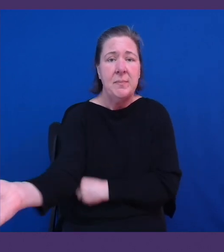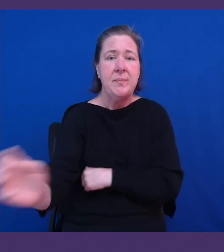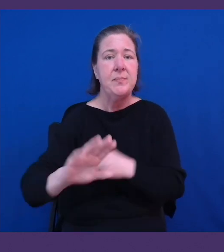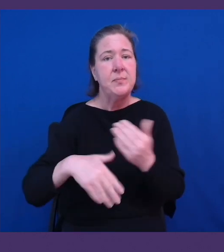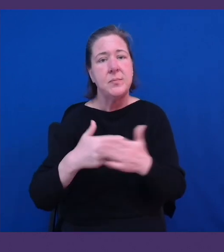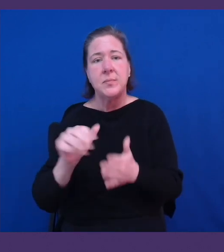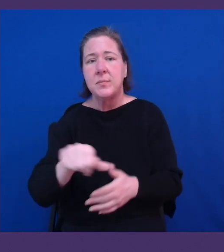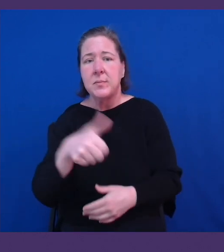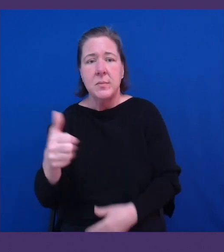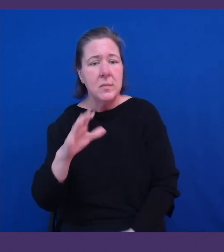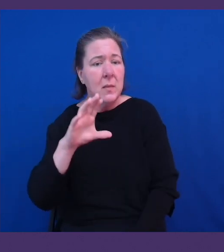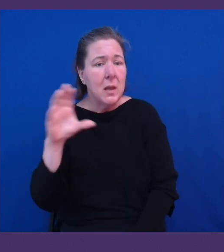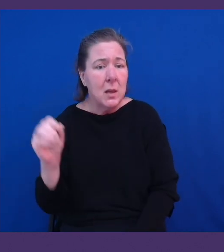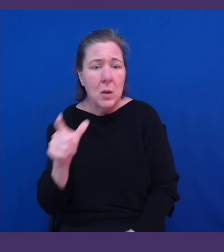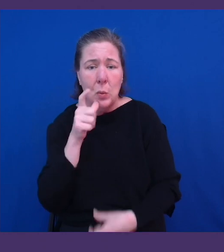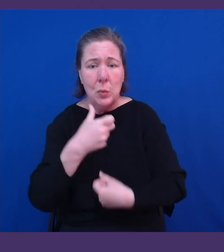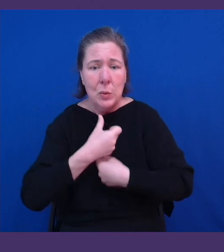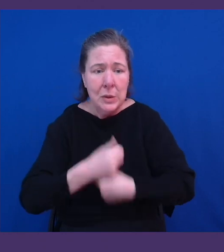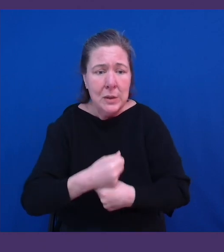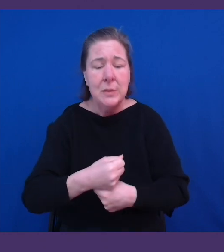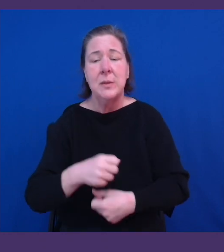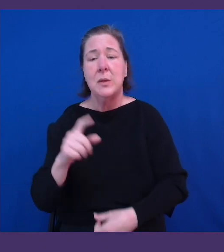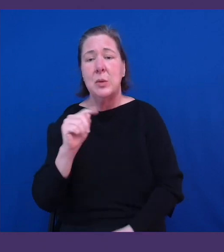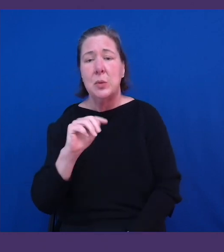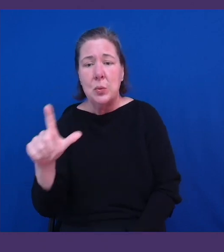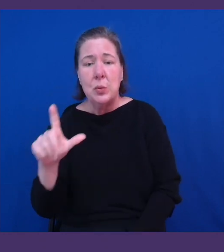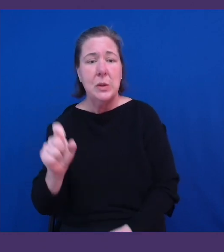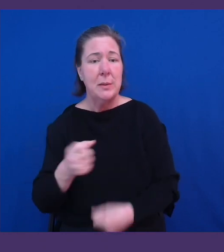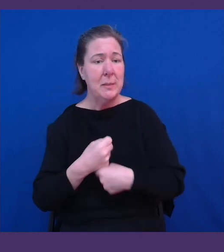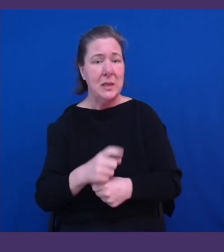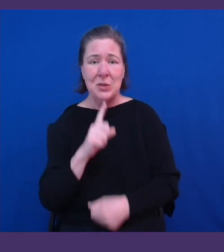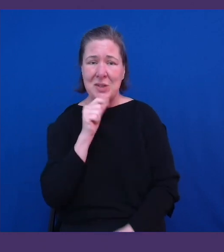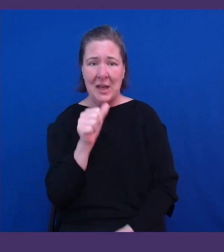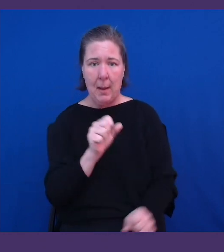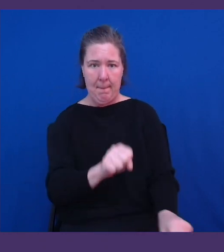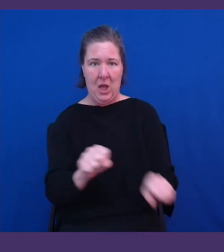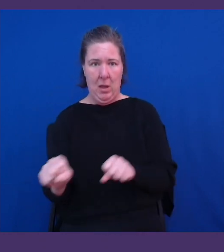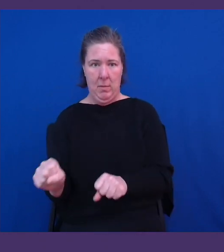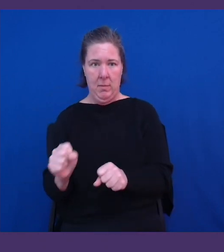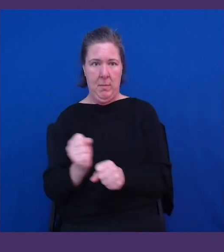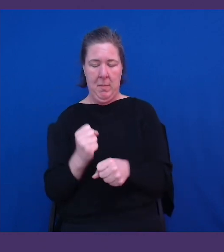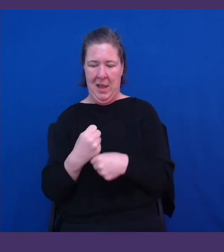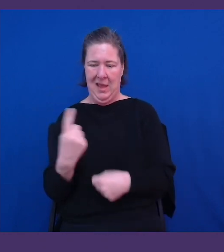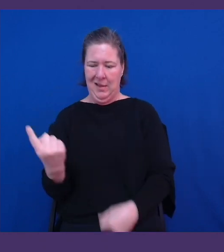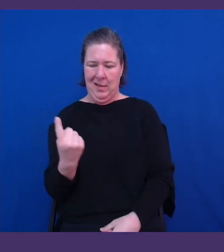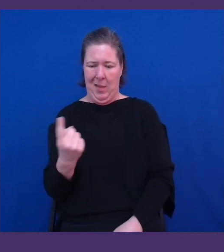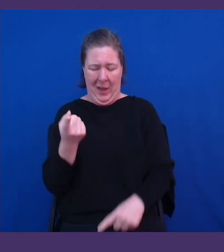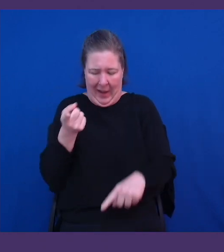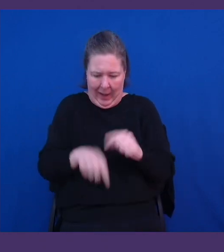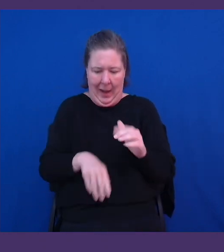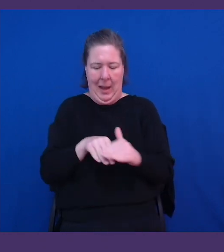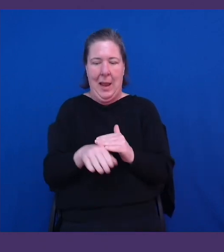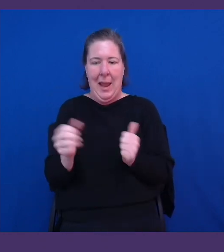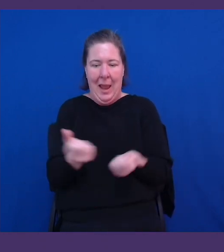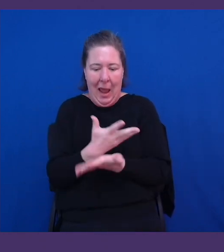that are creating tools should make sure that it's not possible to make something inaccessible. If everything was built in from the start,